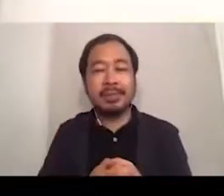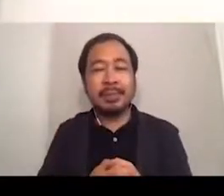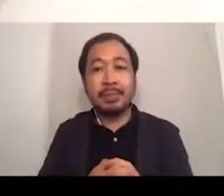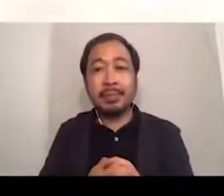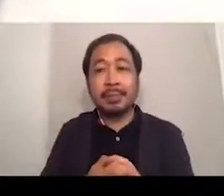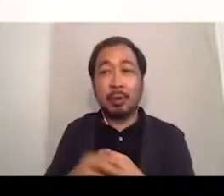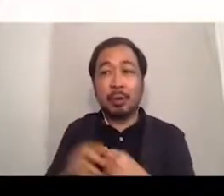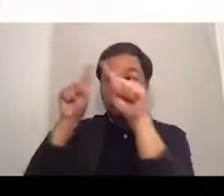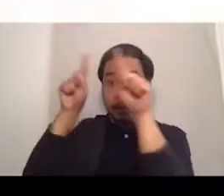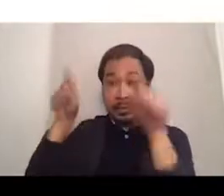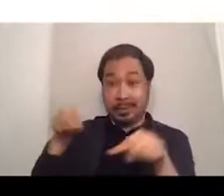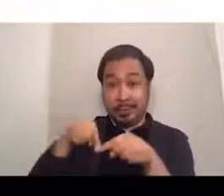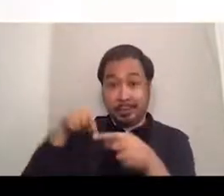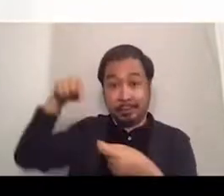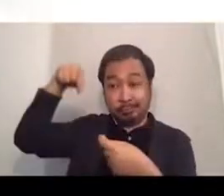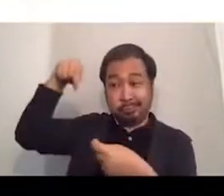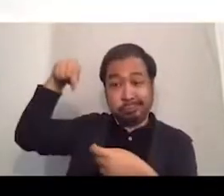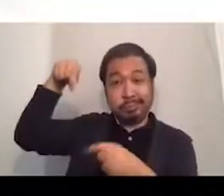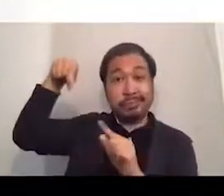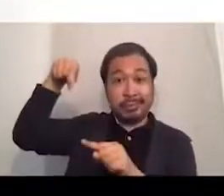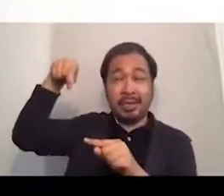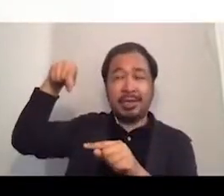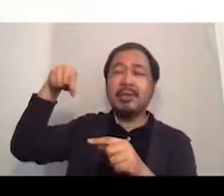whether it is for COVID or non-COVID patients.